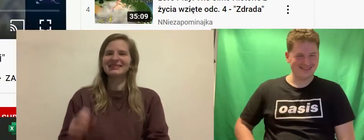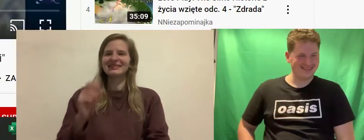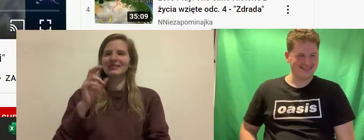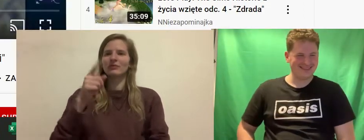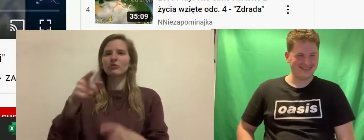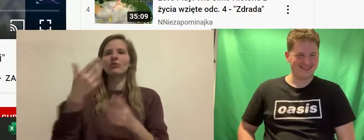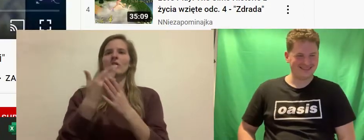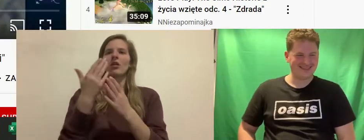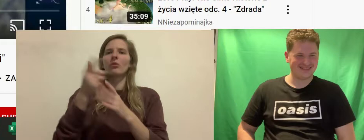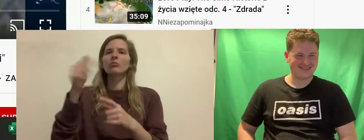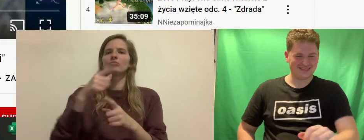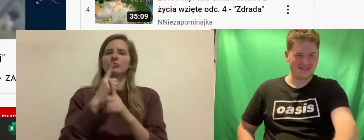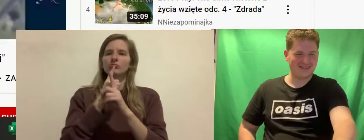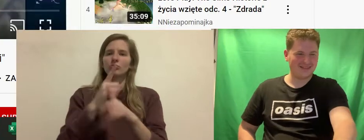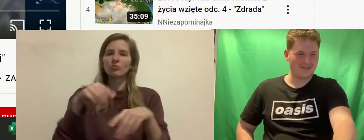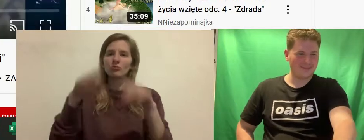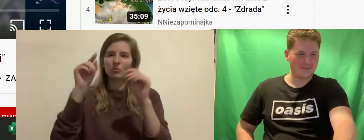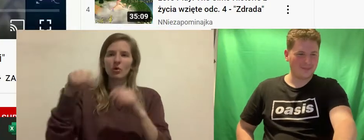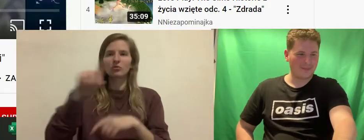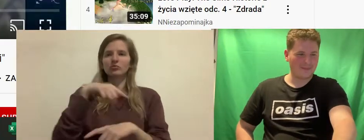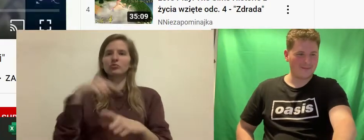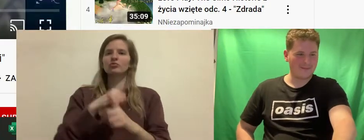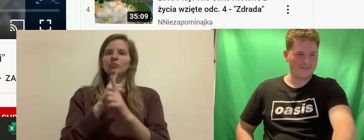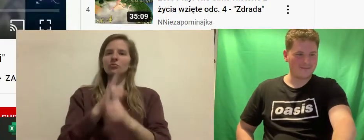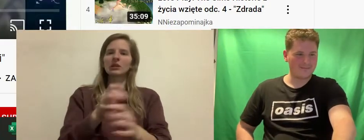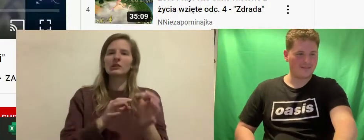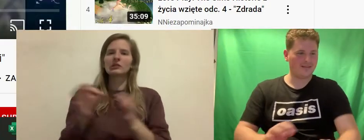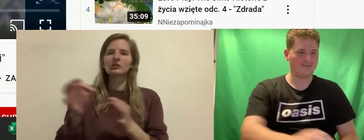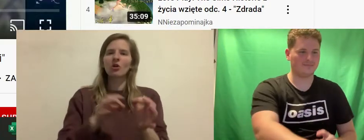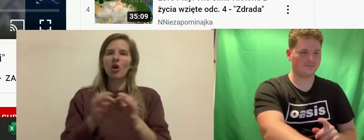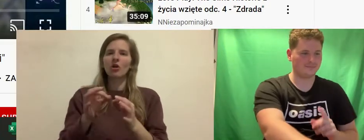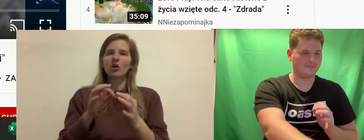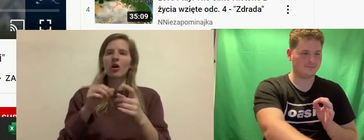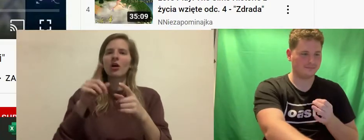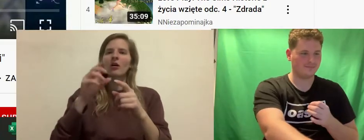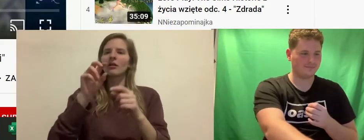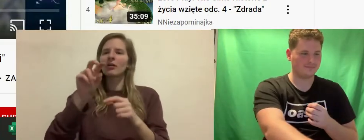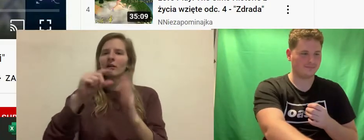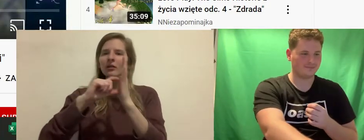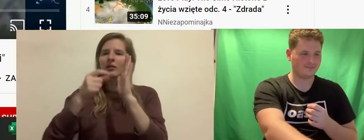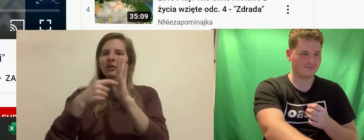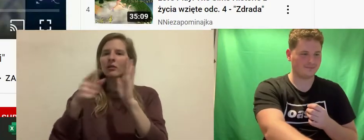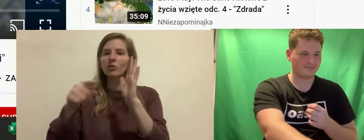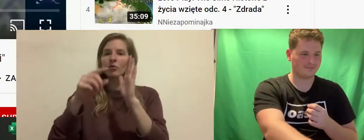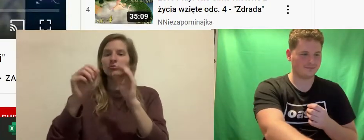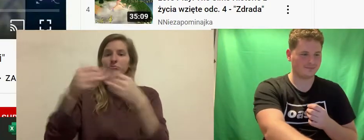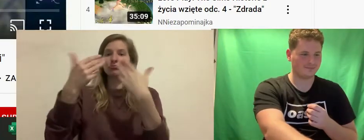K: In the beginning you have to complete a mission, you cannot play freely or play your own way.